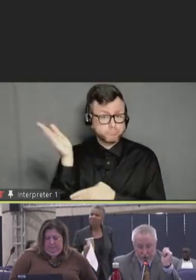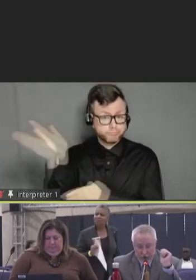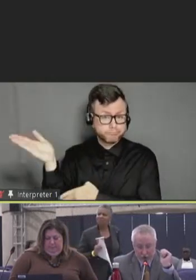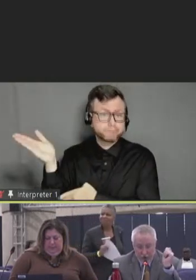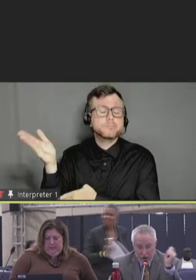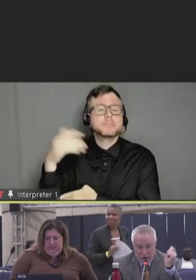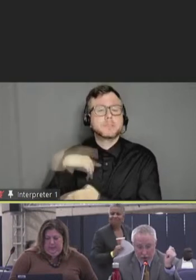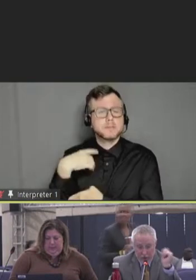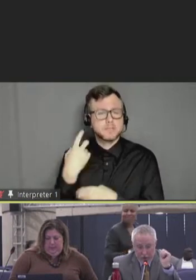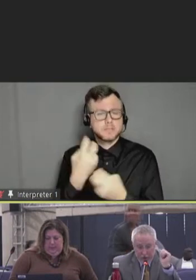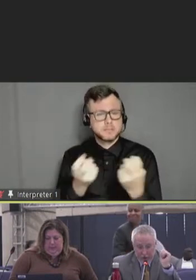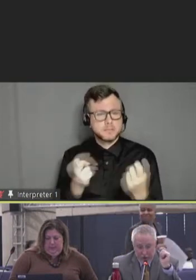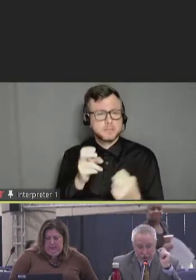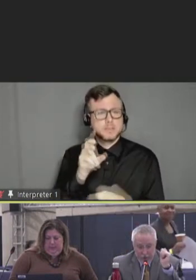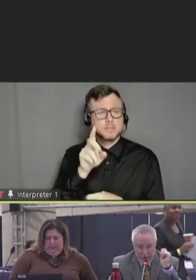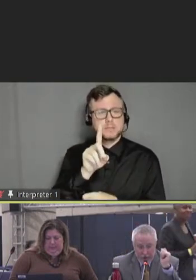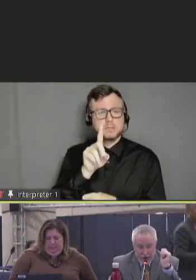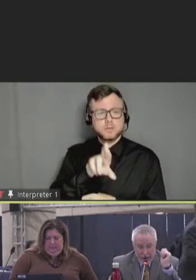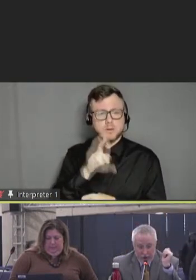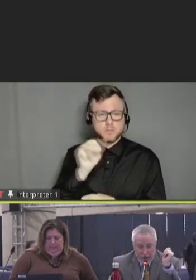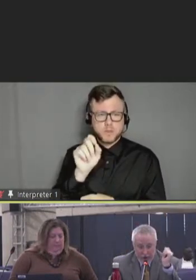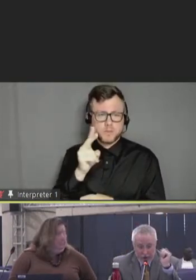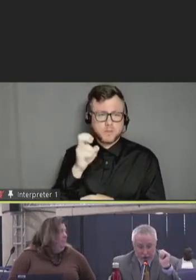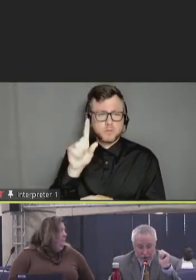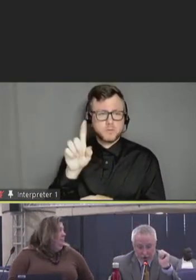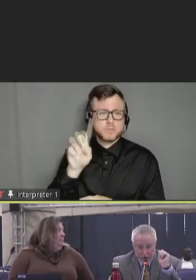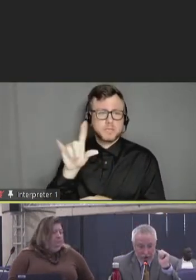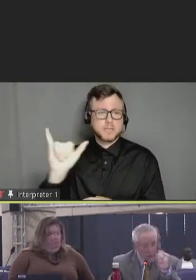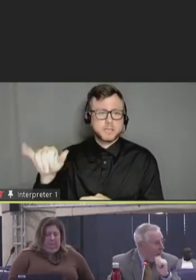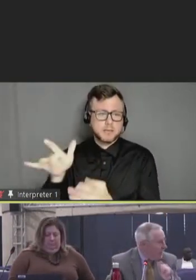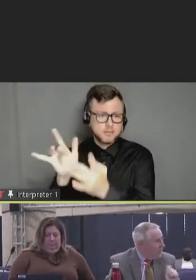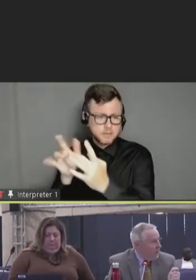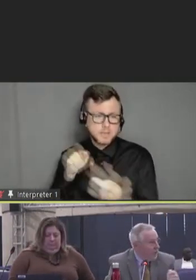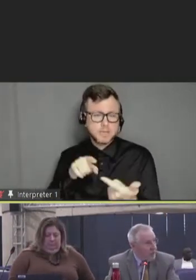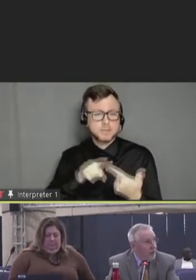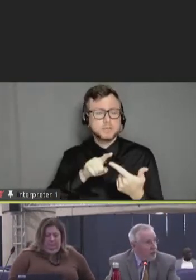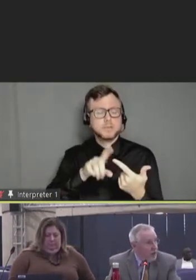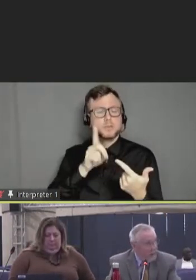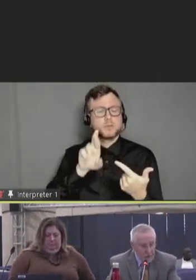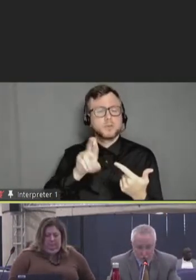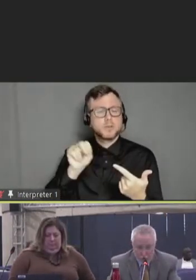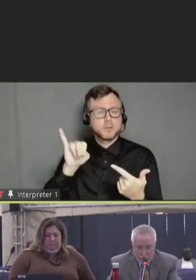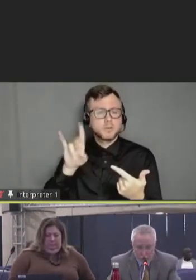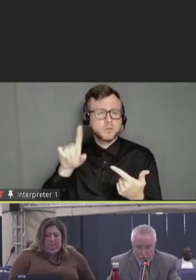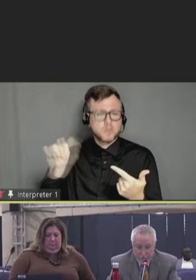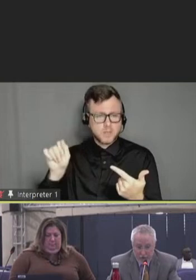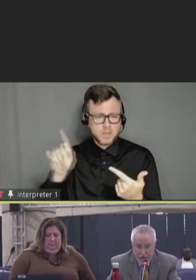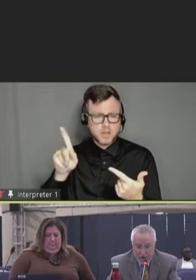Dr. Matthew Daley will be online, and Dr. Nicola Klein is here in the room.